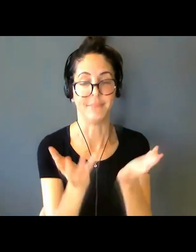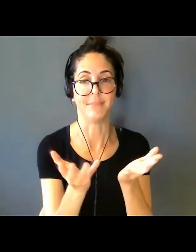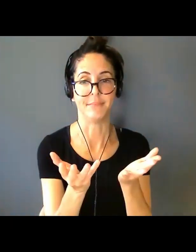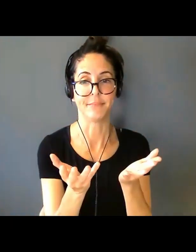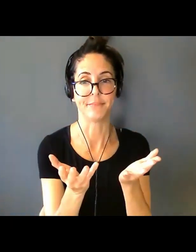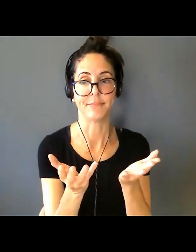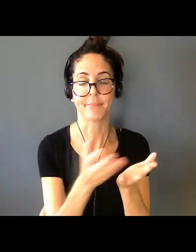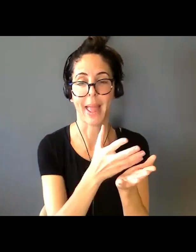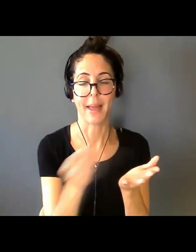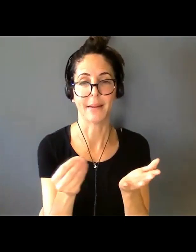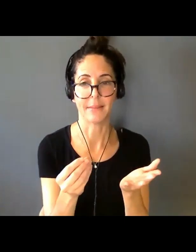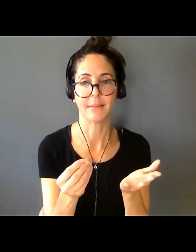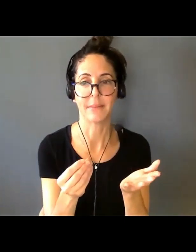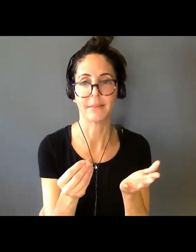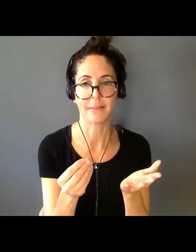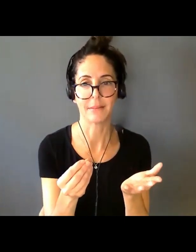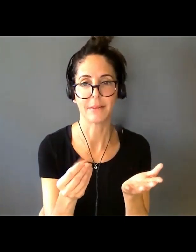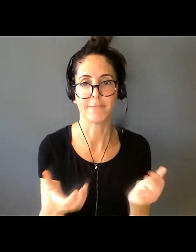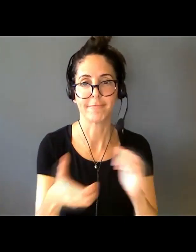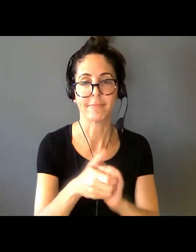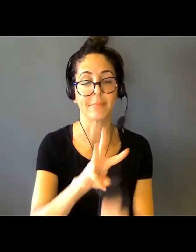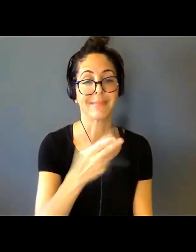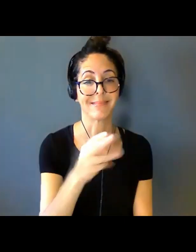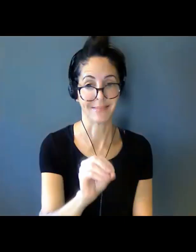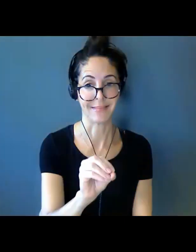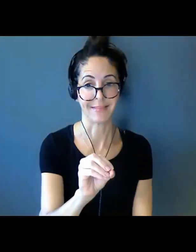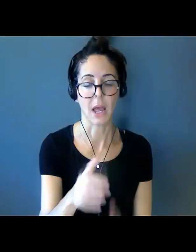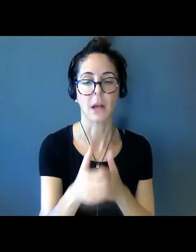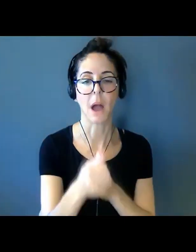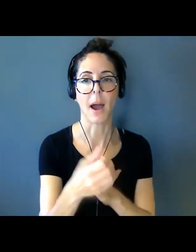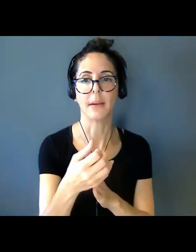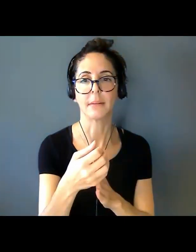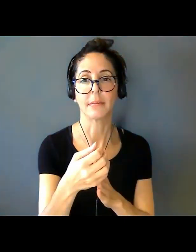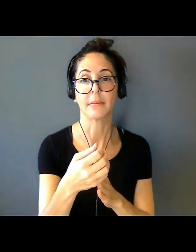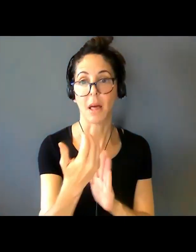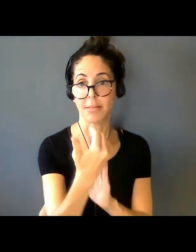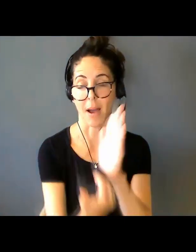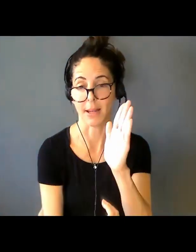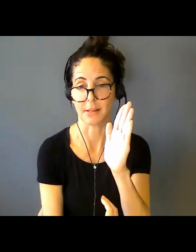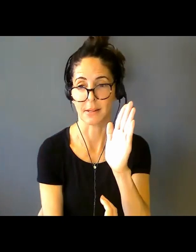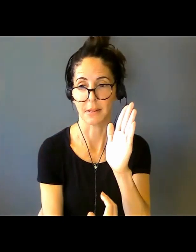bring together the World Health Organization guidelines on the provision of manual wheelchairs